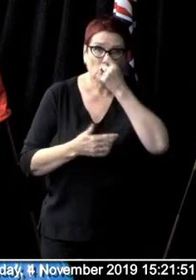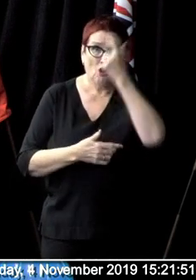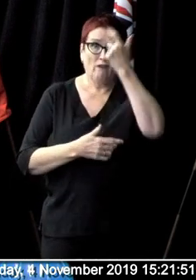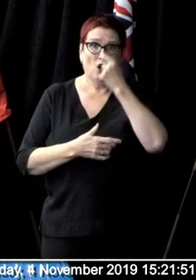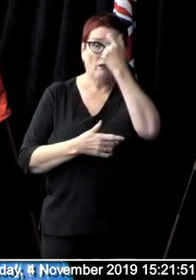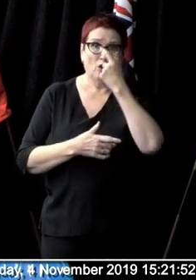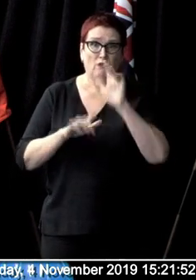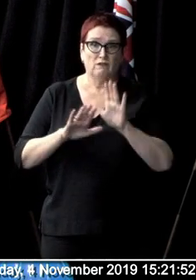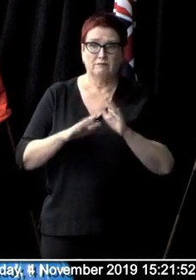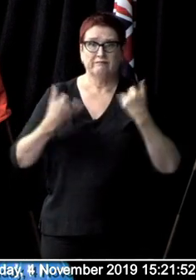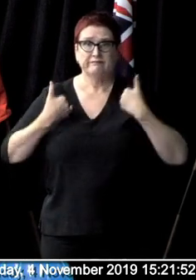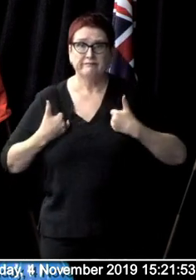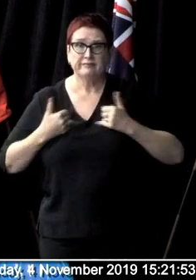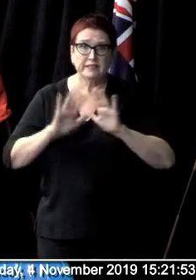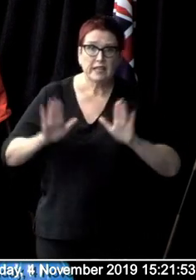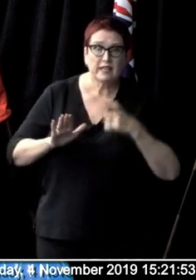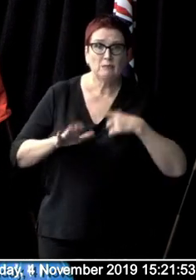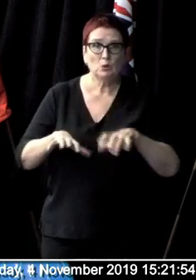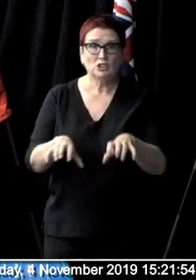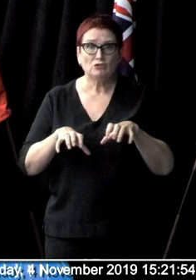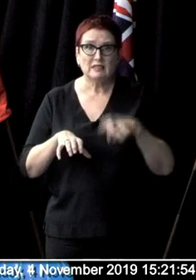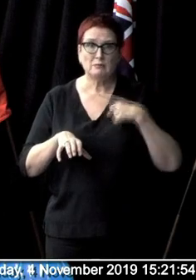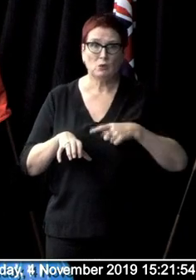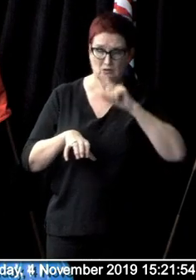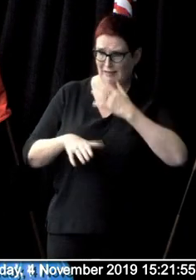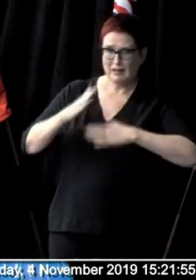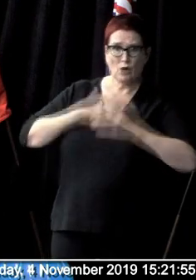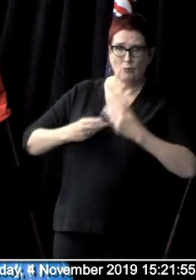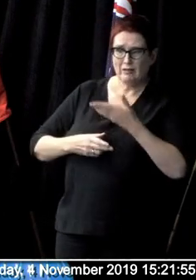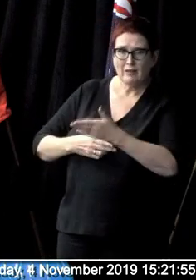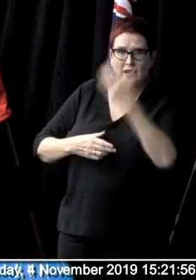behavioural issue of children with disabilities, or intellectual learning disabilities.